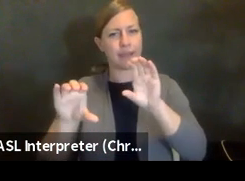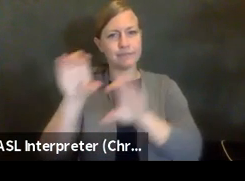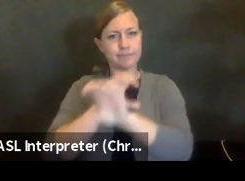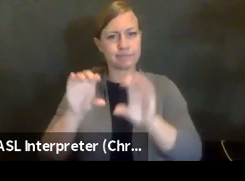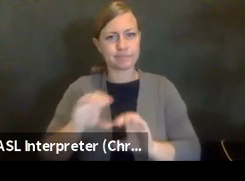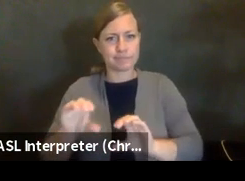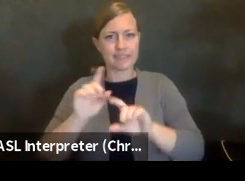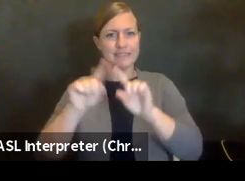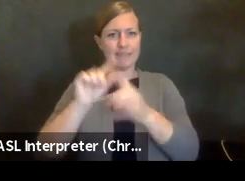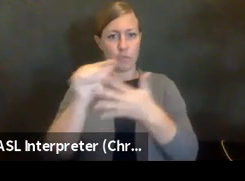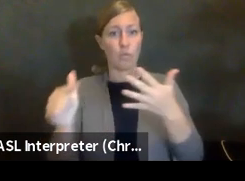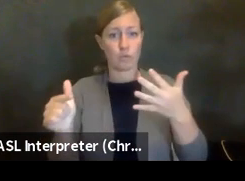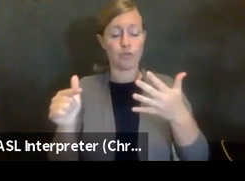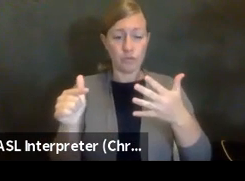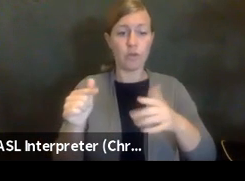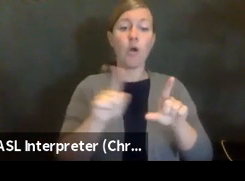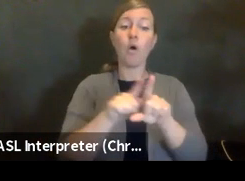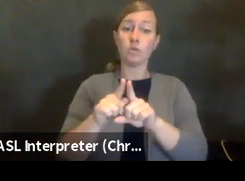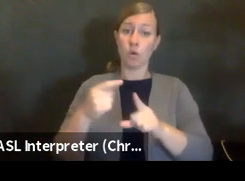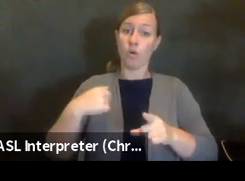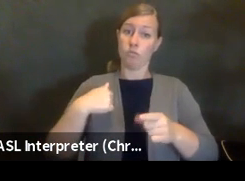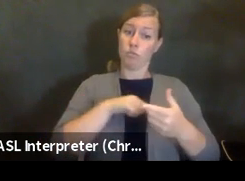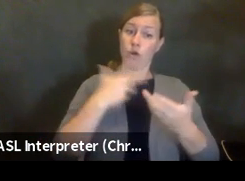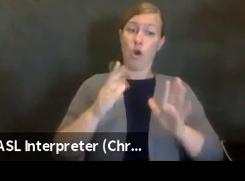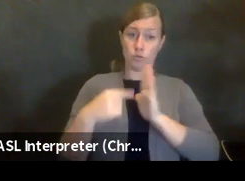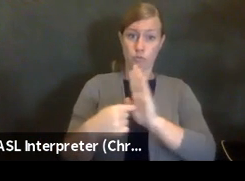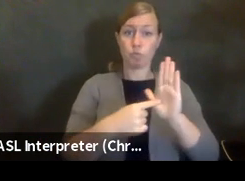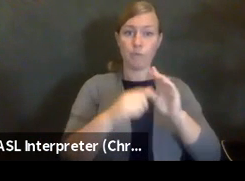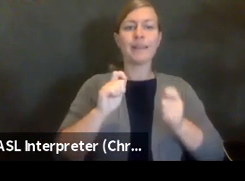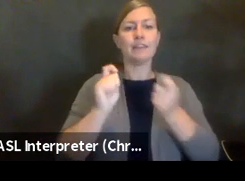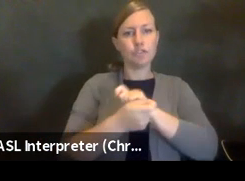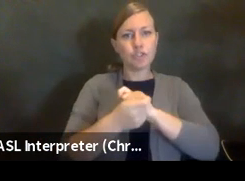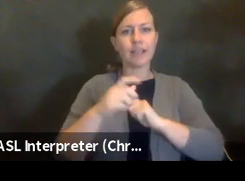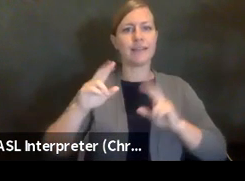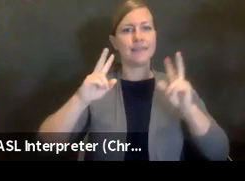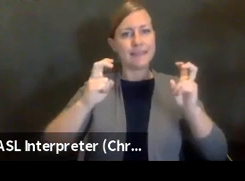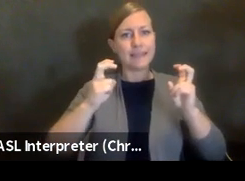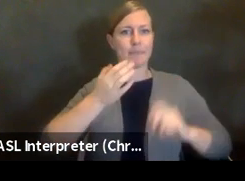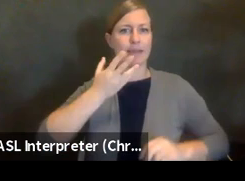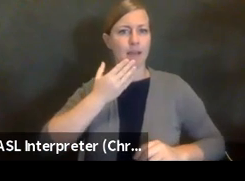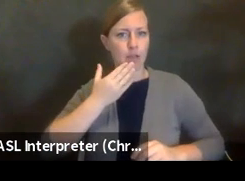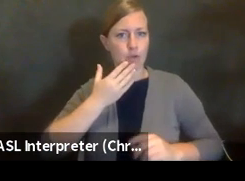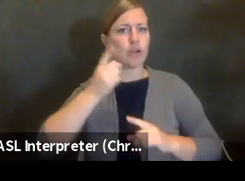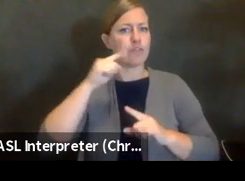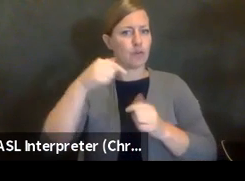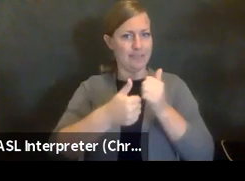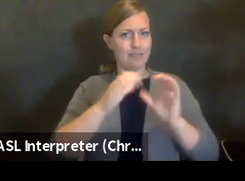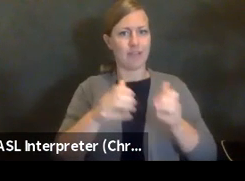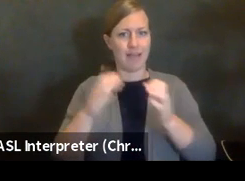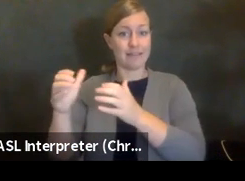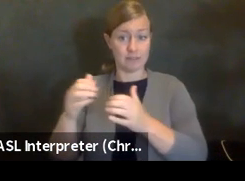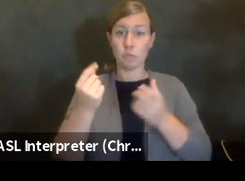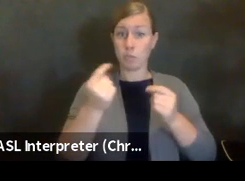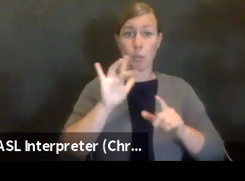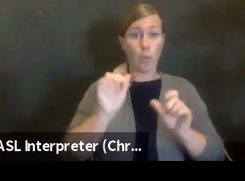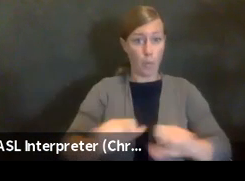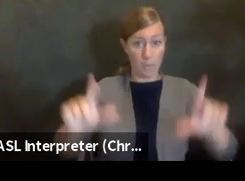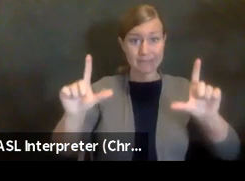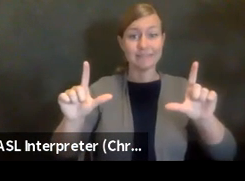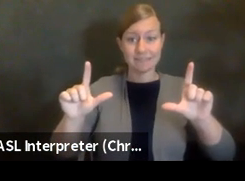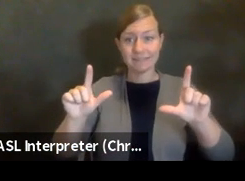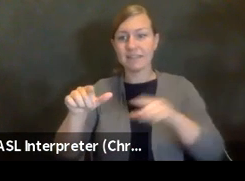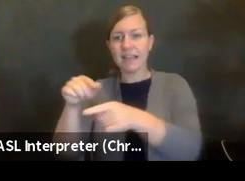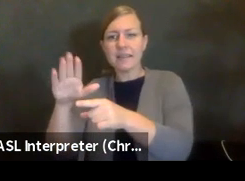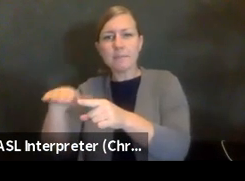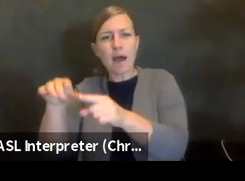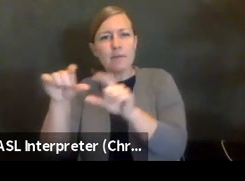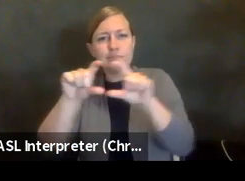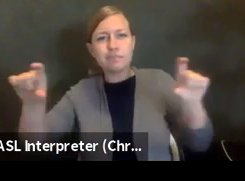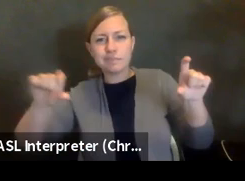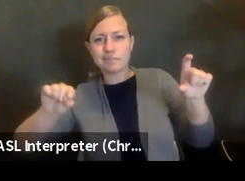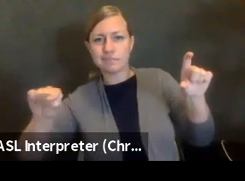Katherine Livick - ESD 112: We already know that we can change the theme and color code these classes differently by opening them up. Select a different theme or upload a photo of our own.